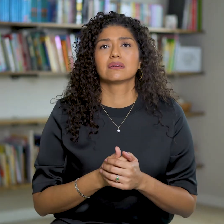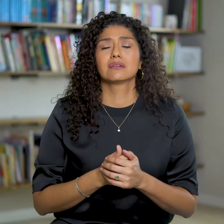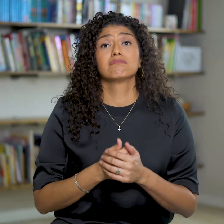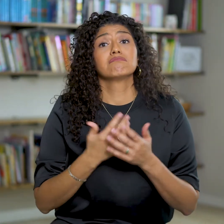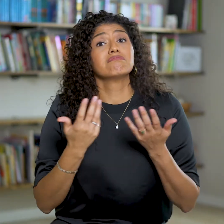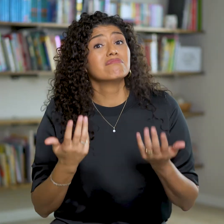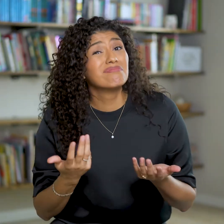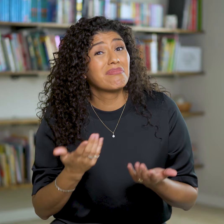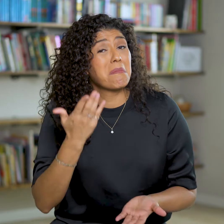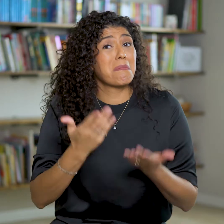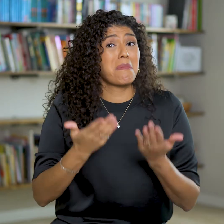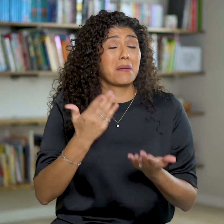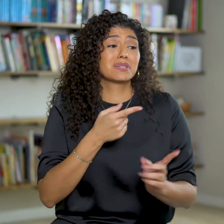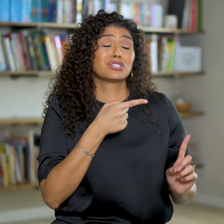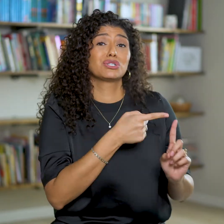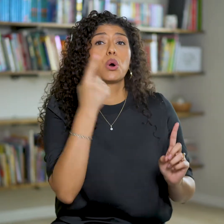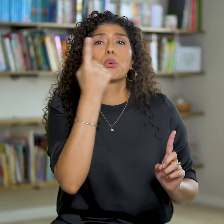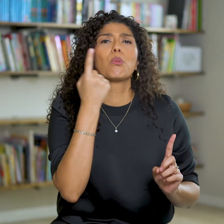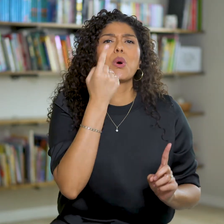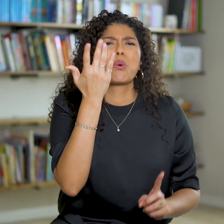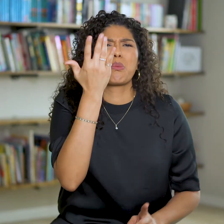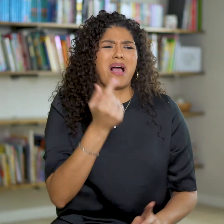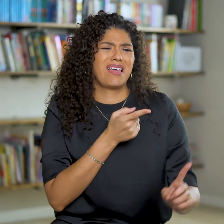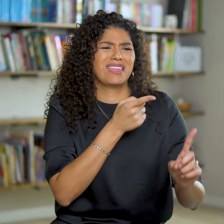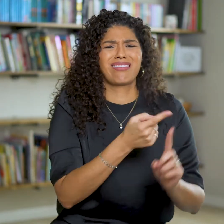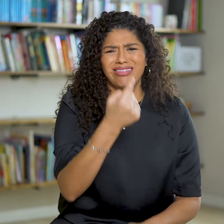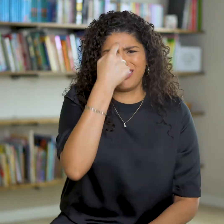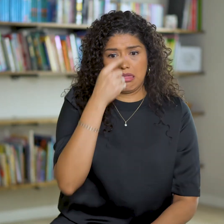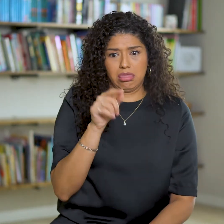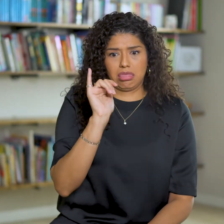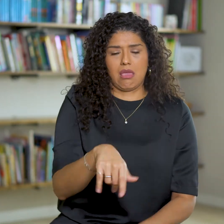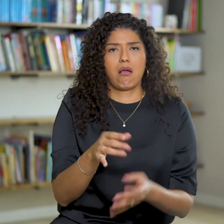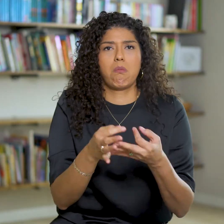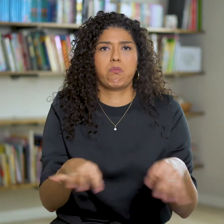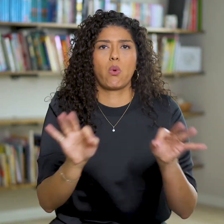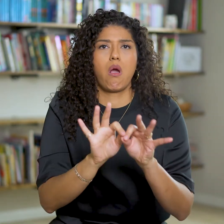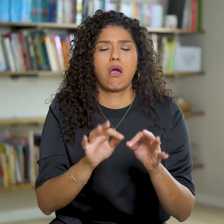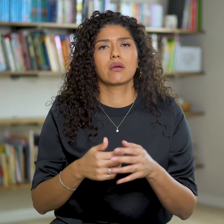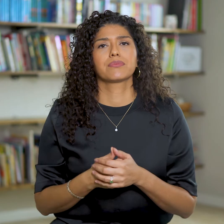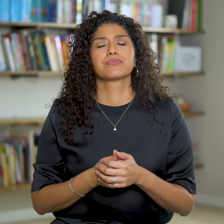so maybe she wonders why David is making such a big deal about it.